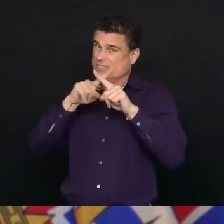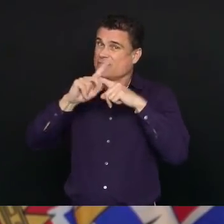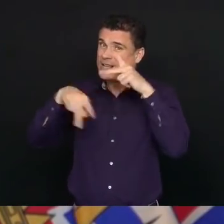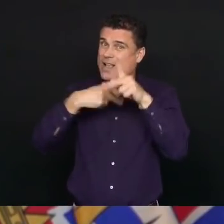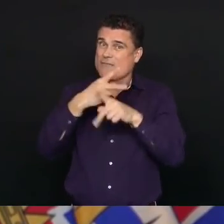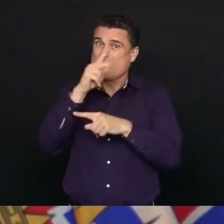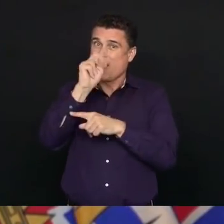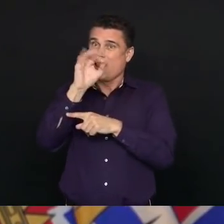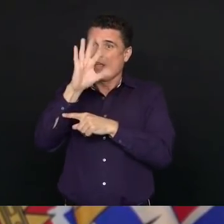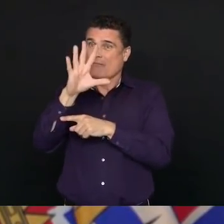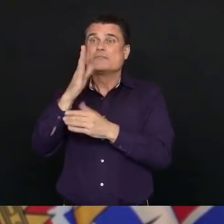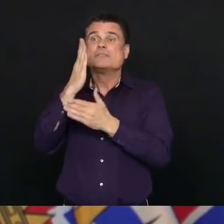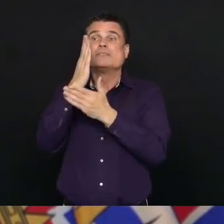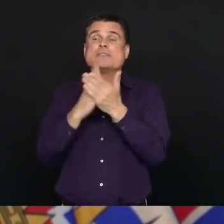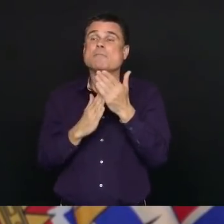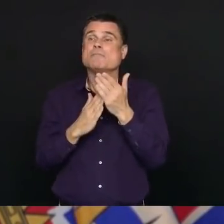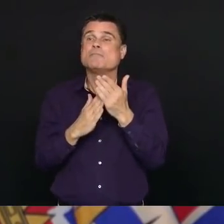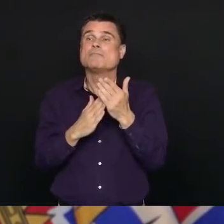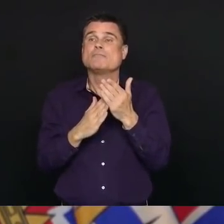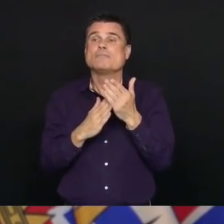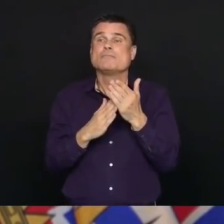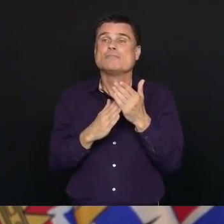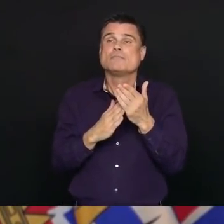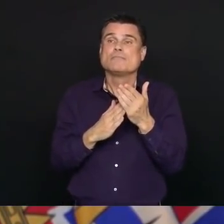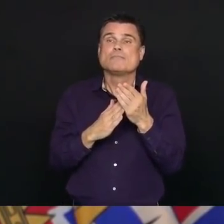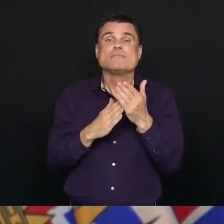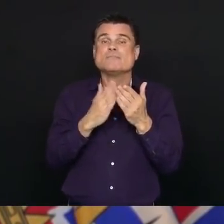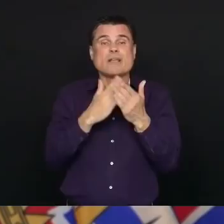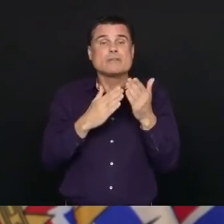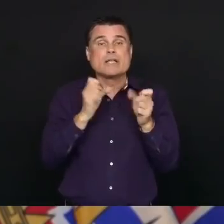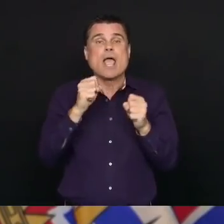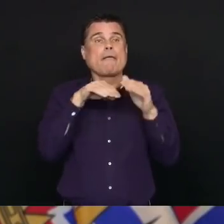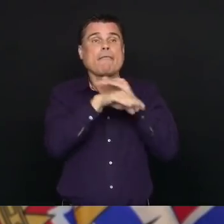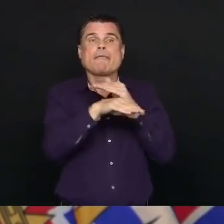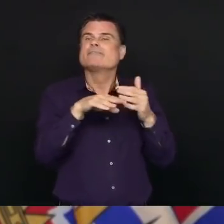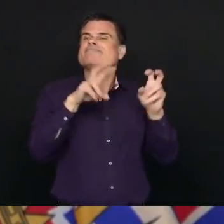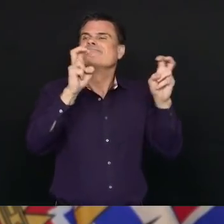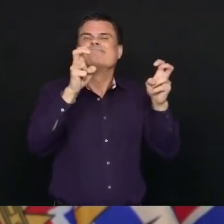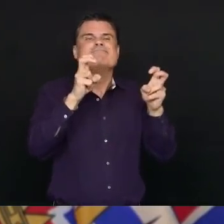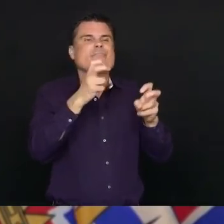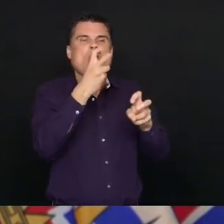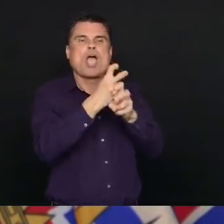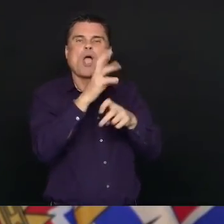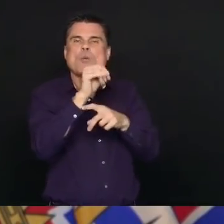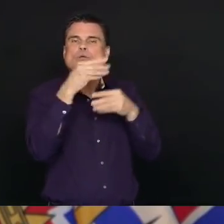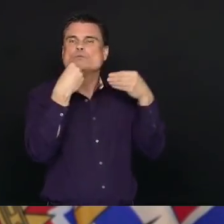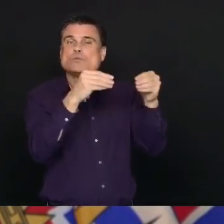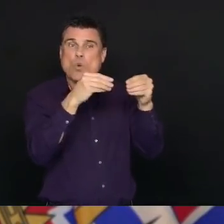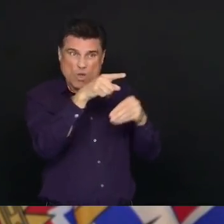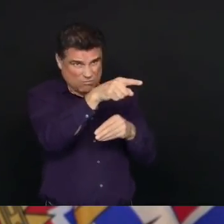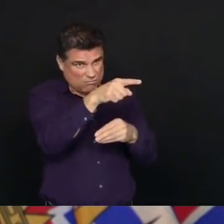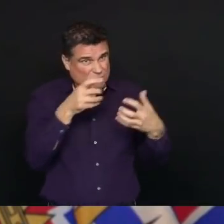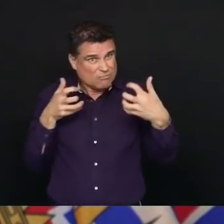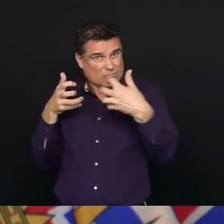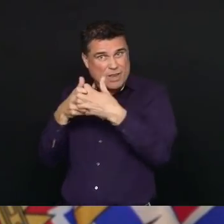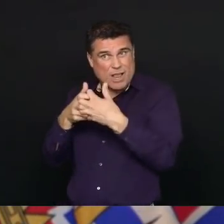stores for example that may not meet the criteria that we need in healthcare. So are sourcing and large number from